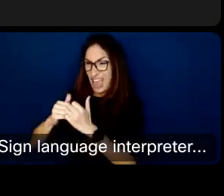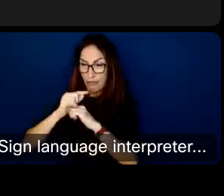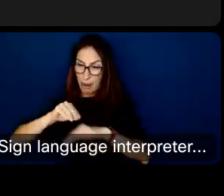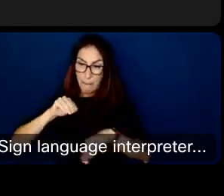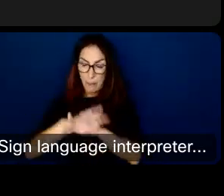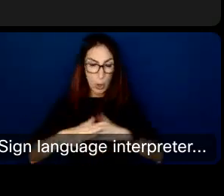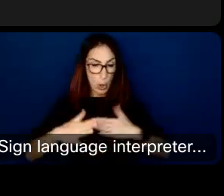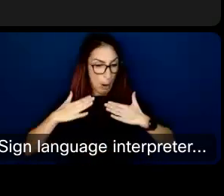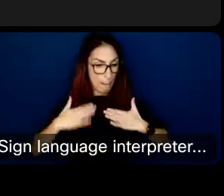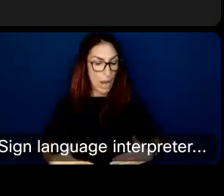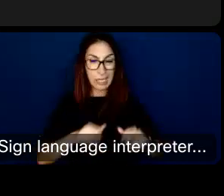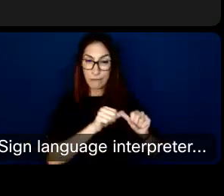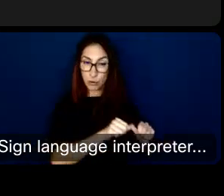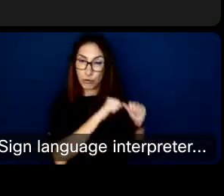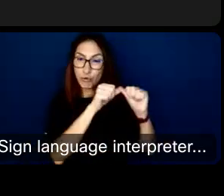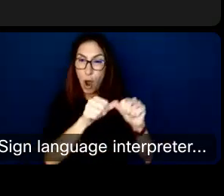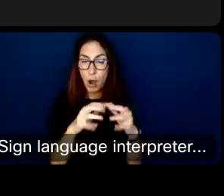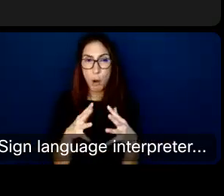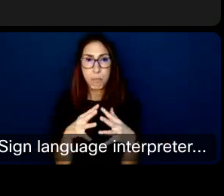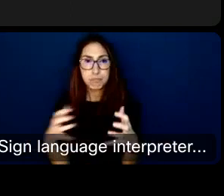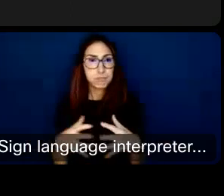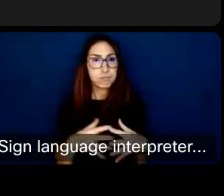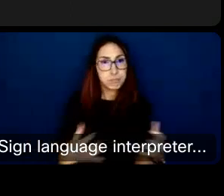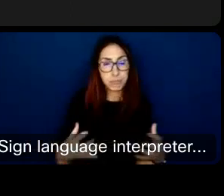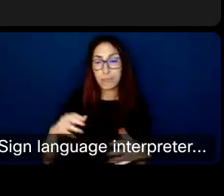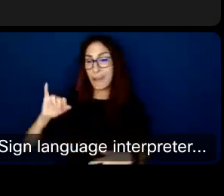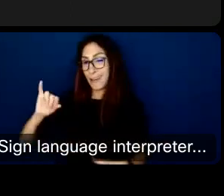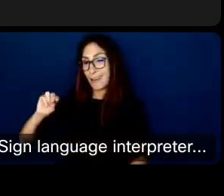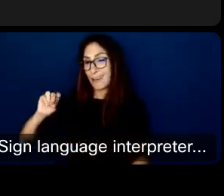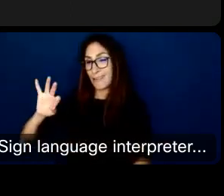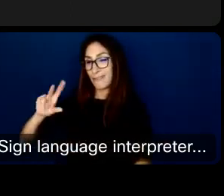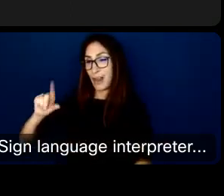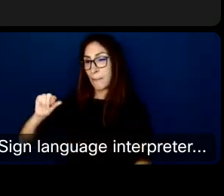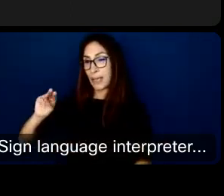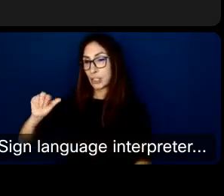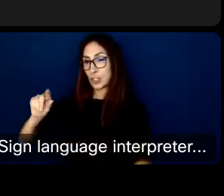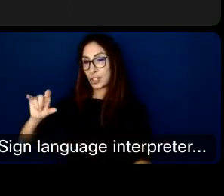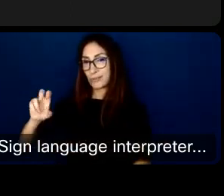the body. And so simply by having HIV, it may increase the